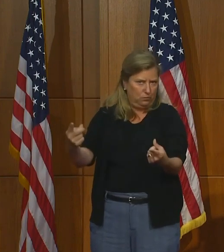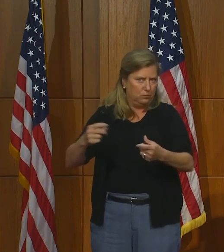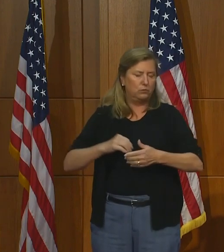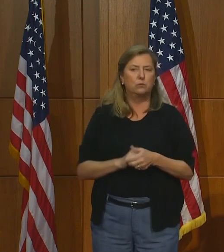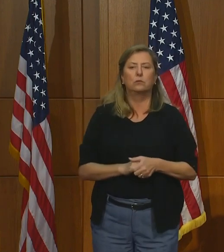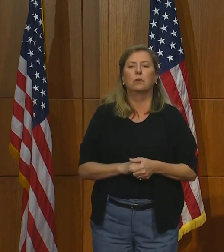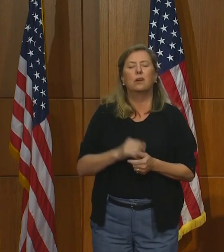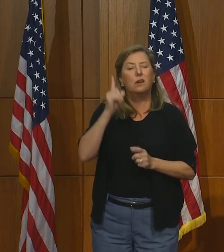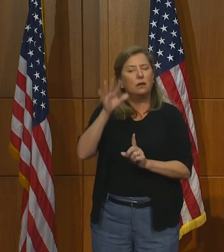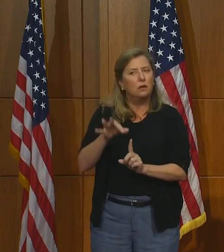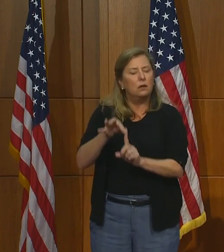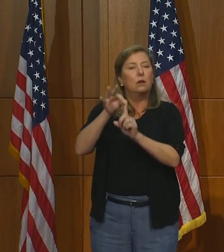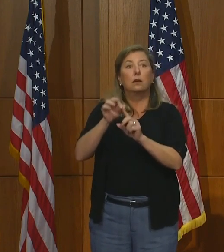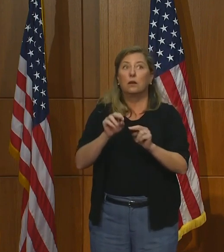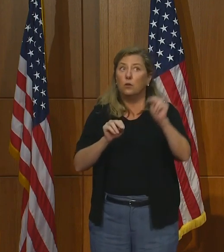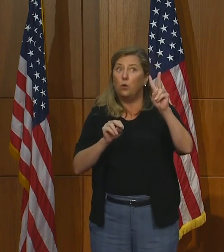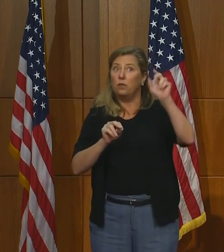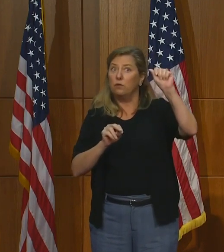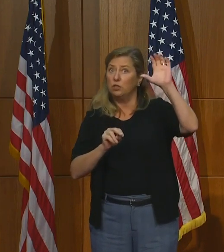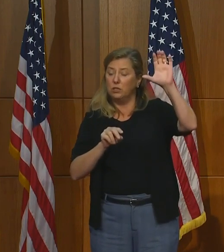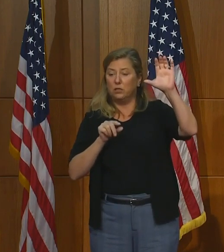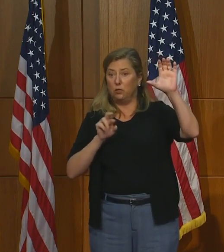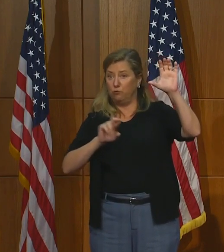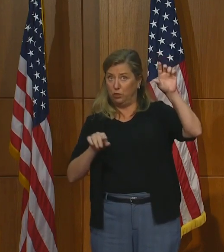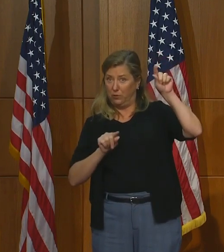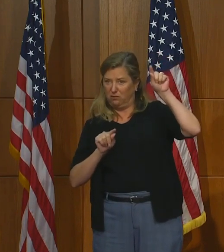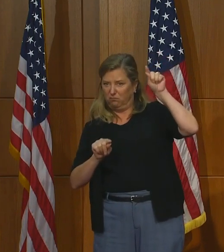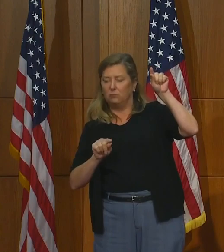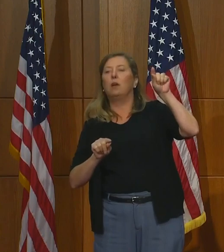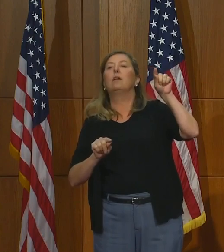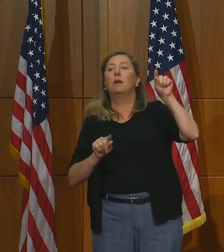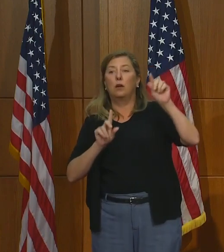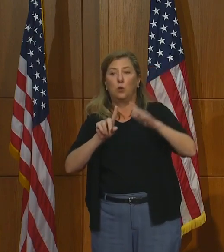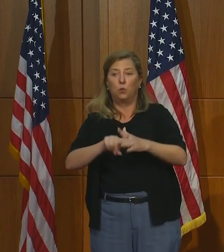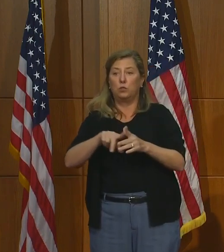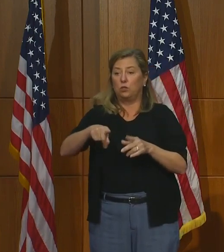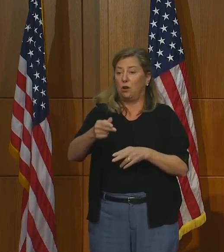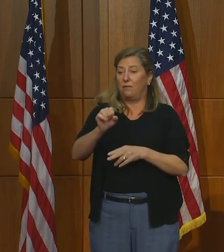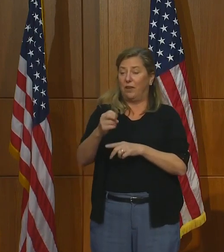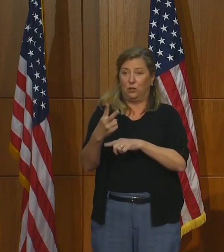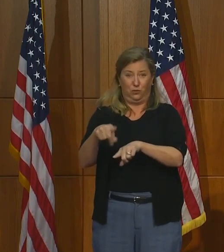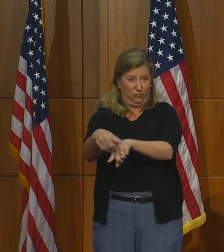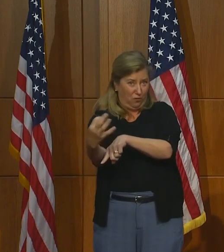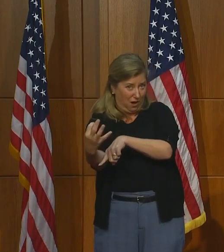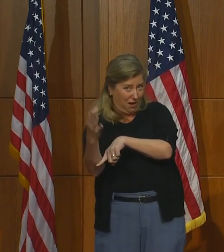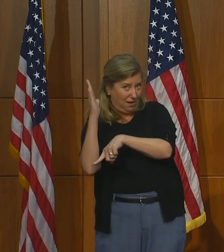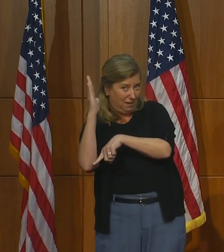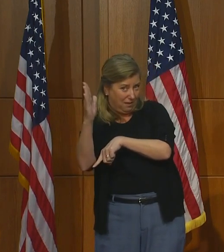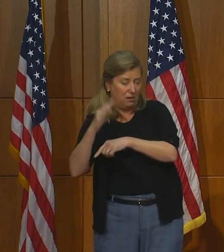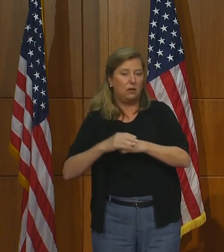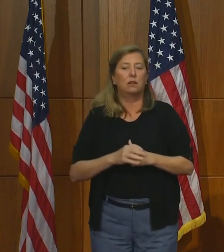WITH THE FACES THAT WE'VE BEEN TALKING ABOUT ALL ALONG WE'RE- EXCEPT FOR. NORFOLK VIRGINIA.